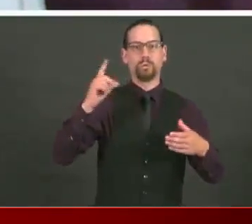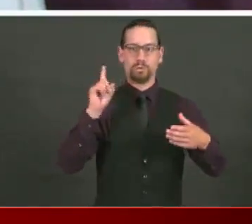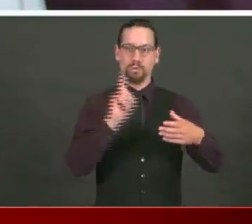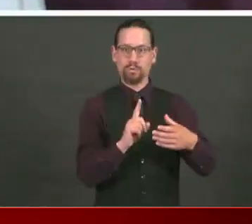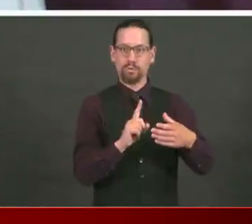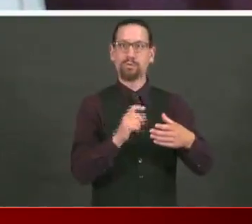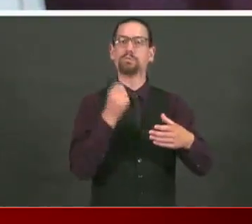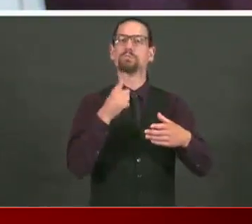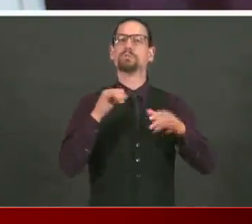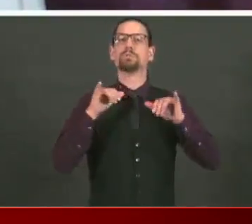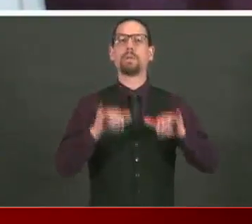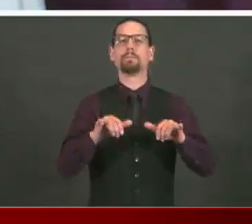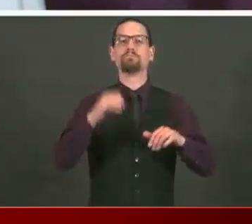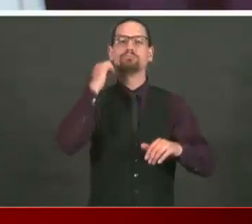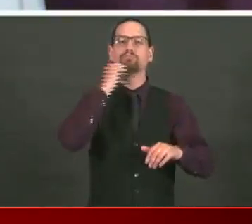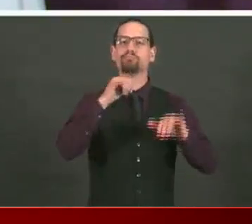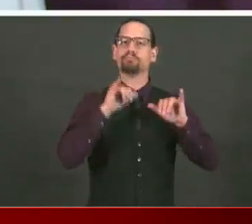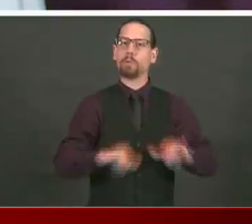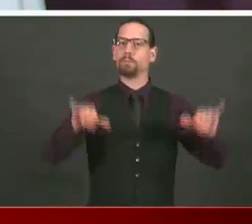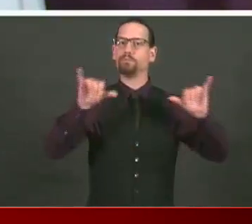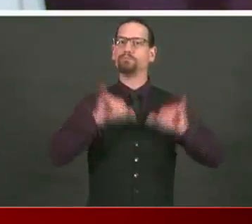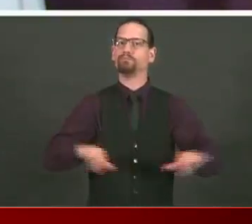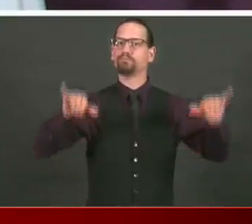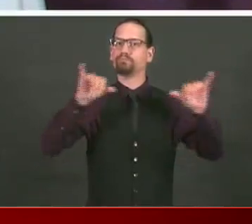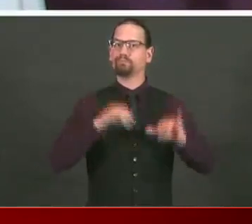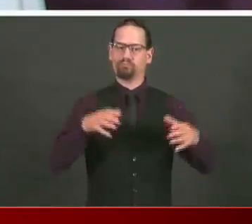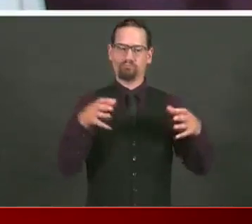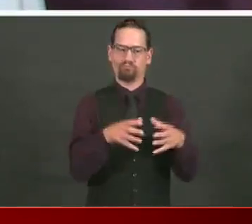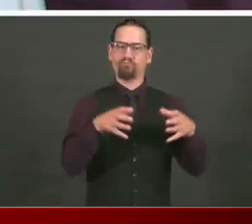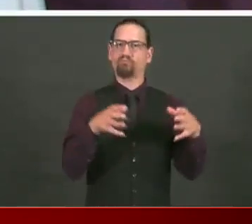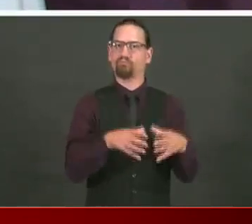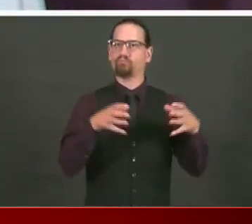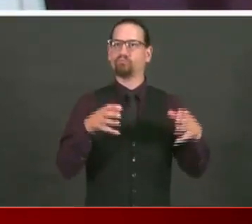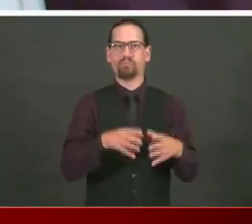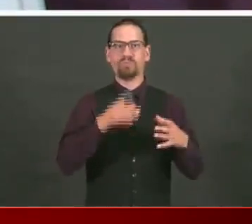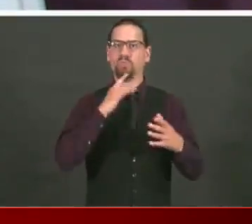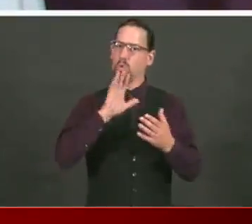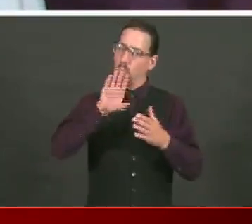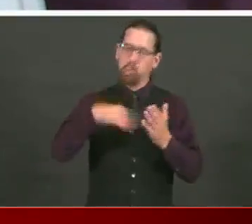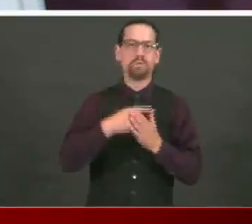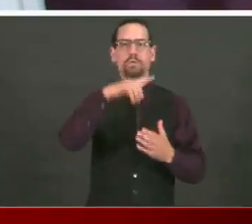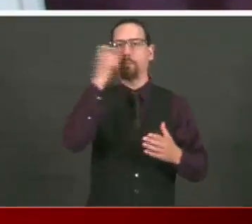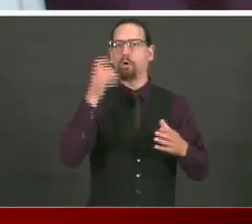OF THE SUMMER. SAME GROUP OF PLAYERS AND COACHES TOGETHER OVER THE COURSE